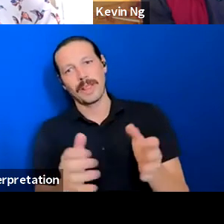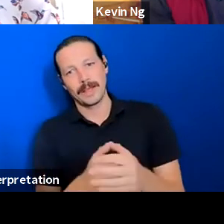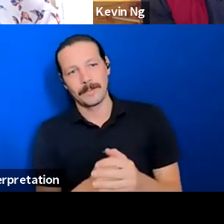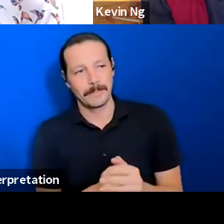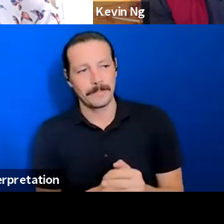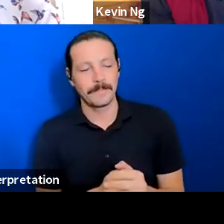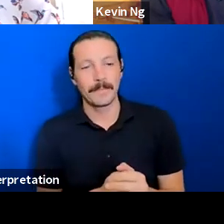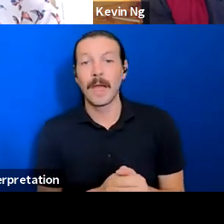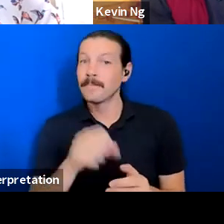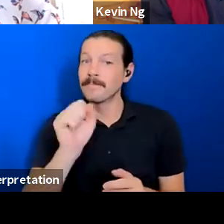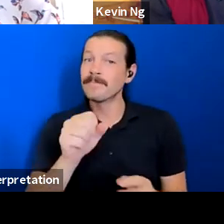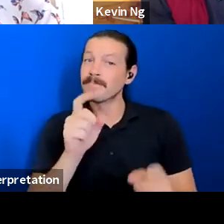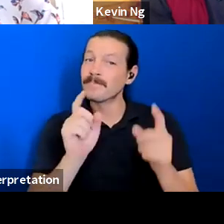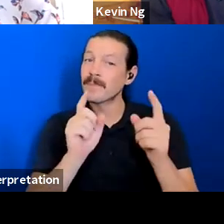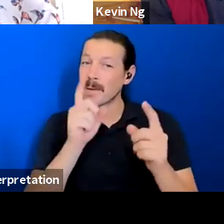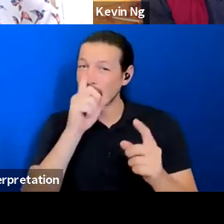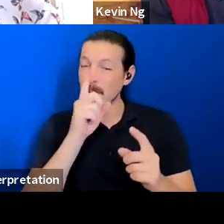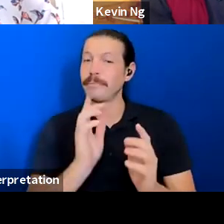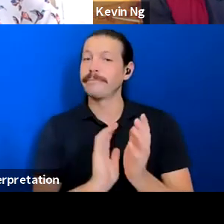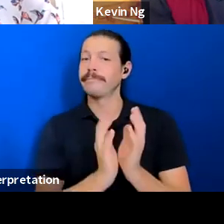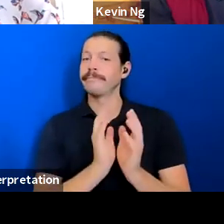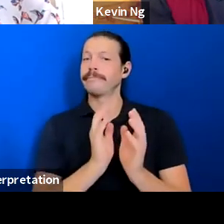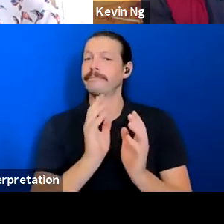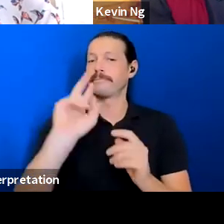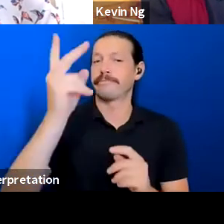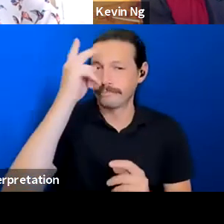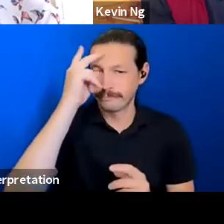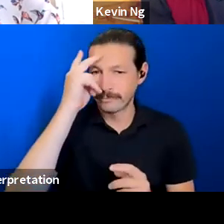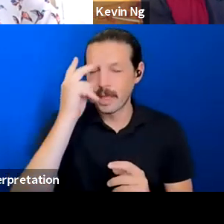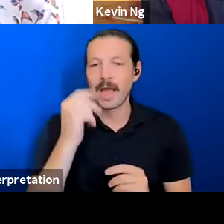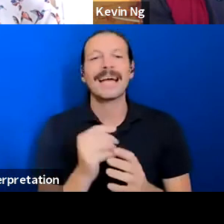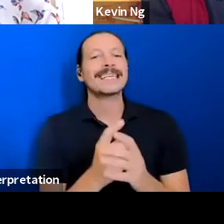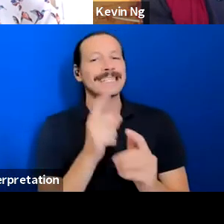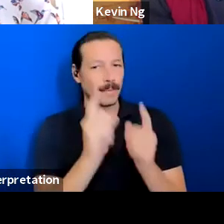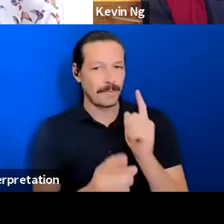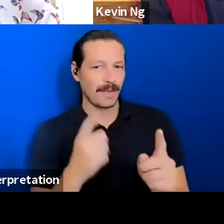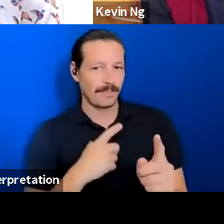Often it's based on particular details, or specific knowledge. So I come from music,